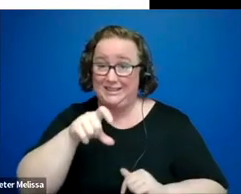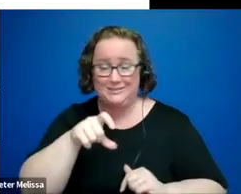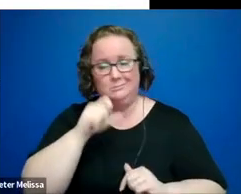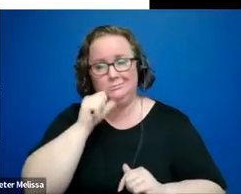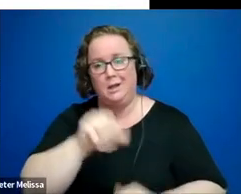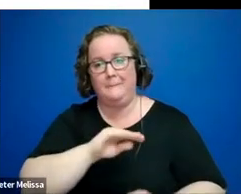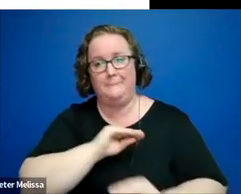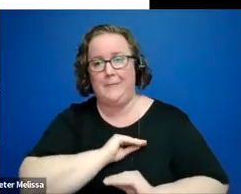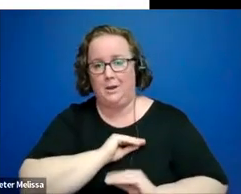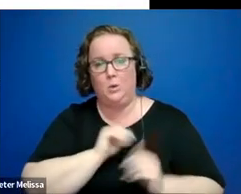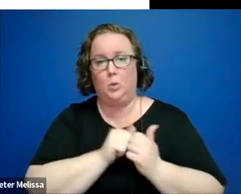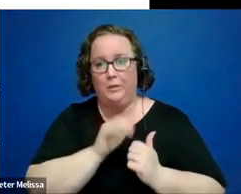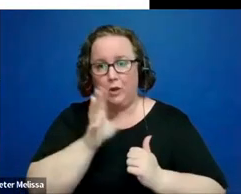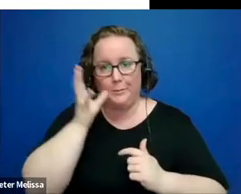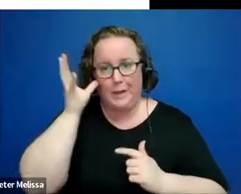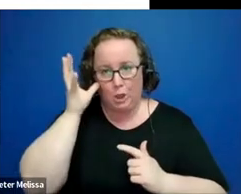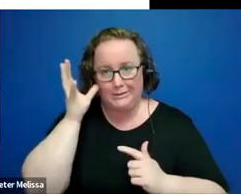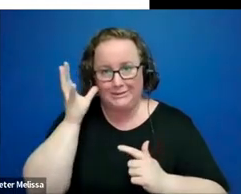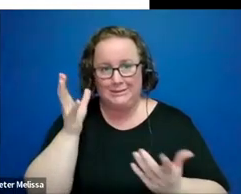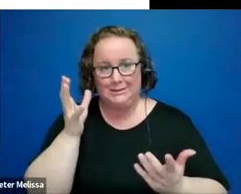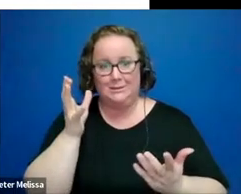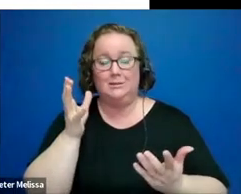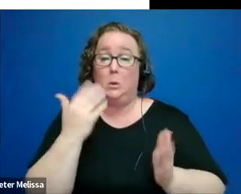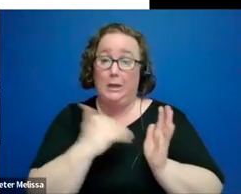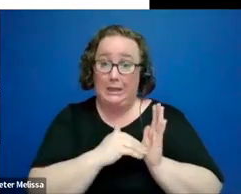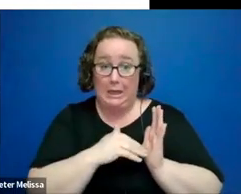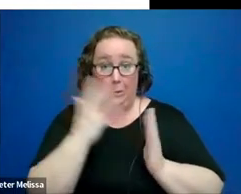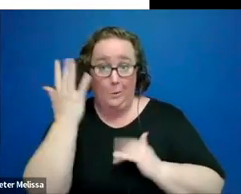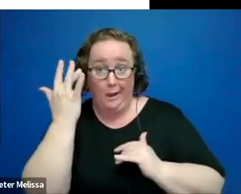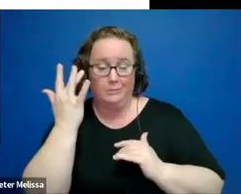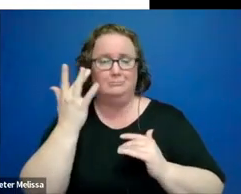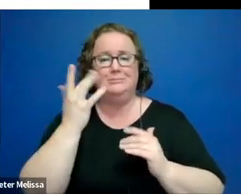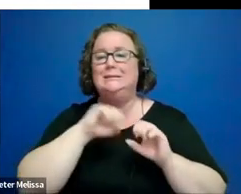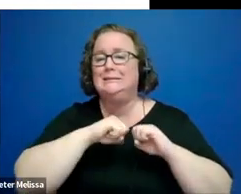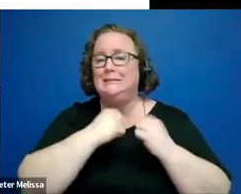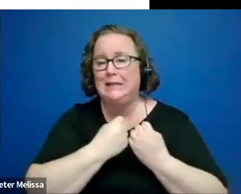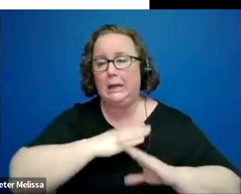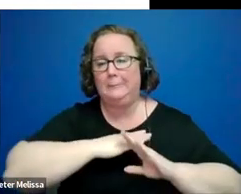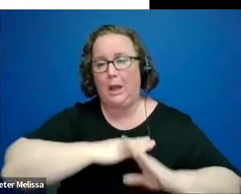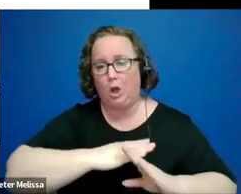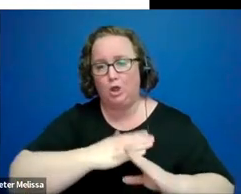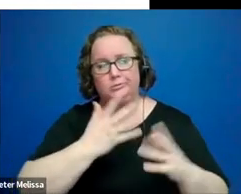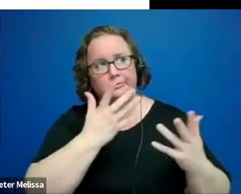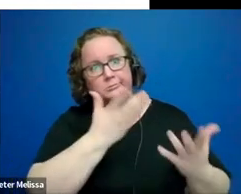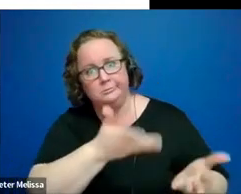parenting because of all of the societal barriers we know that exist for people with disabilities.